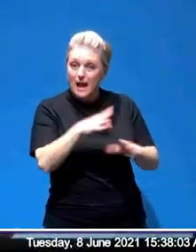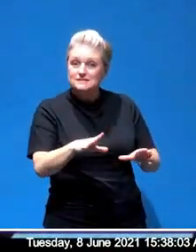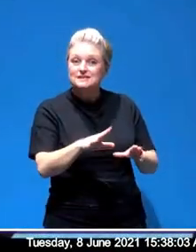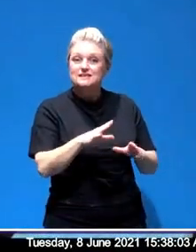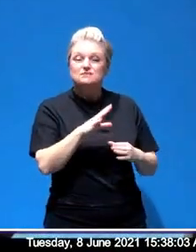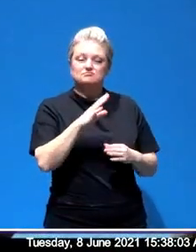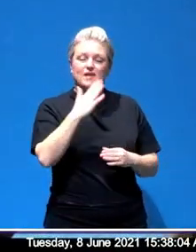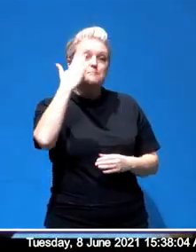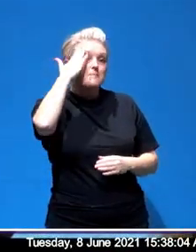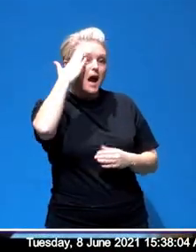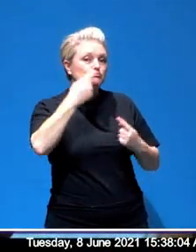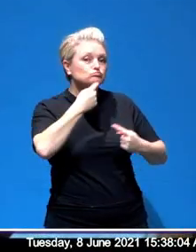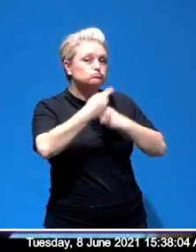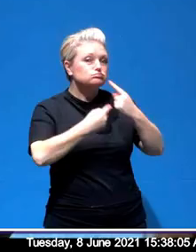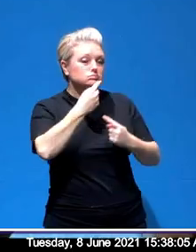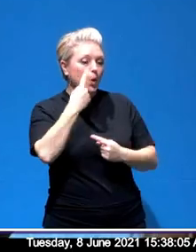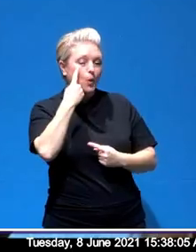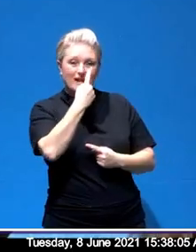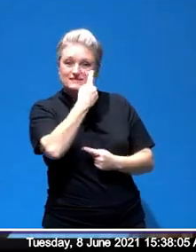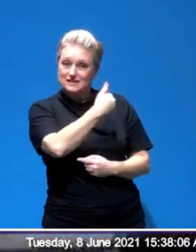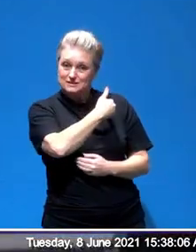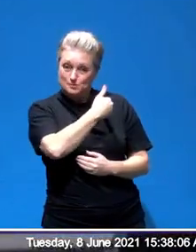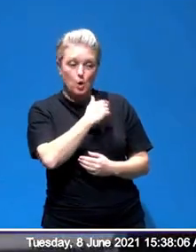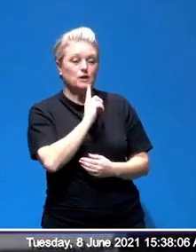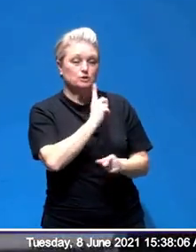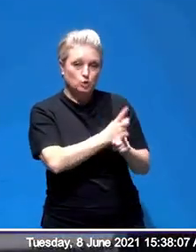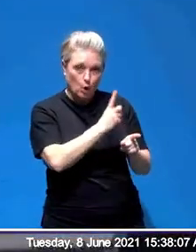What about Mitchell, have you ever met Mitchell? Yes, I've met Mitchell a few times as well.